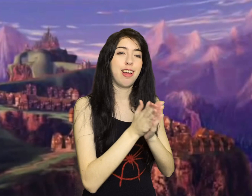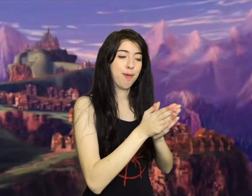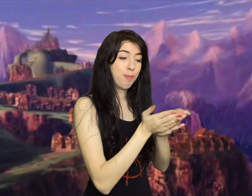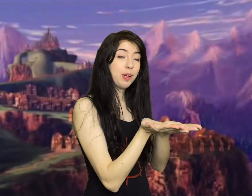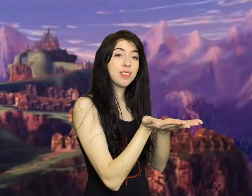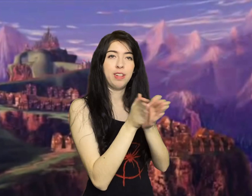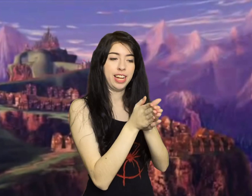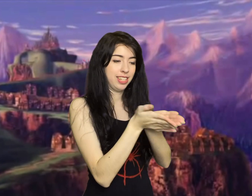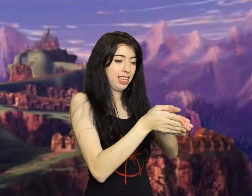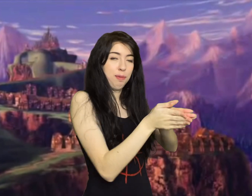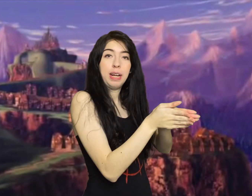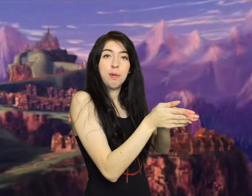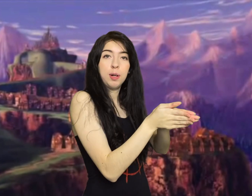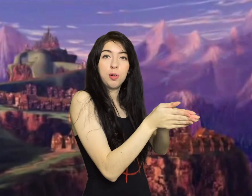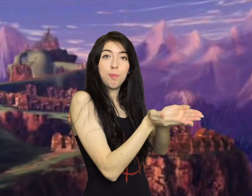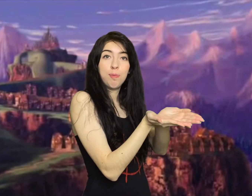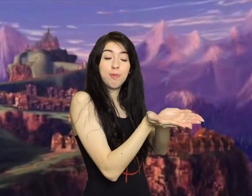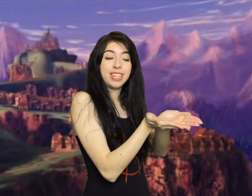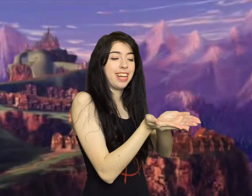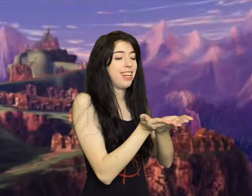BOOKS it's like you're making a book like that